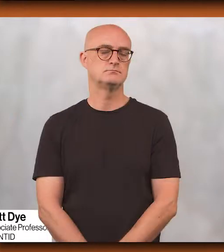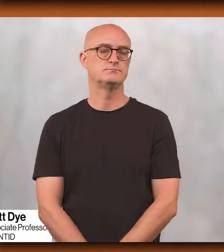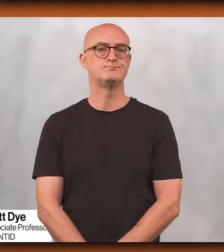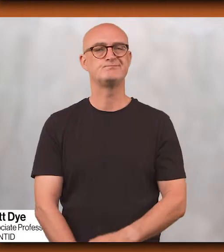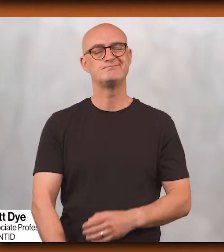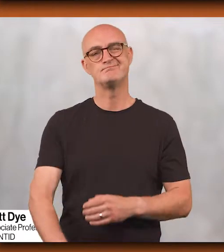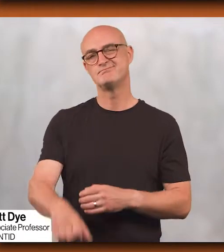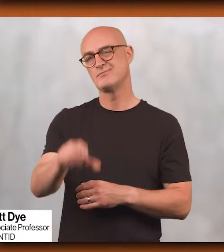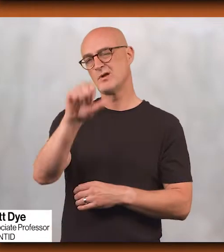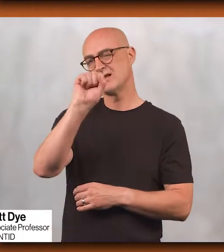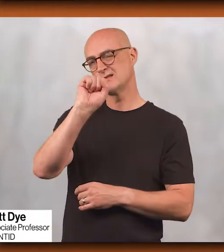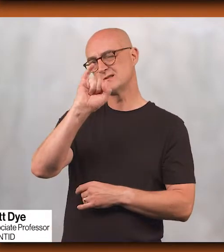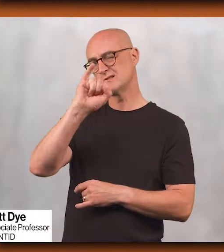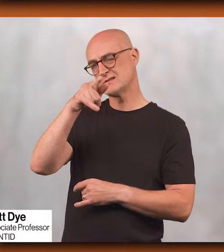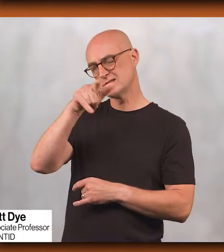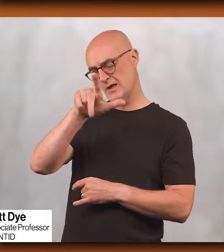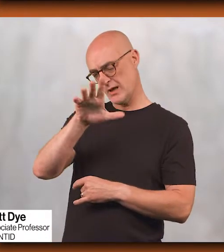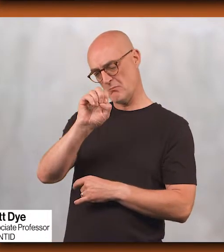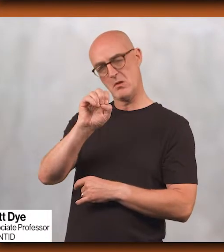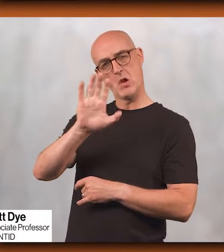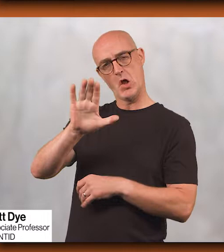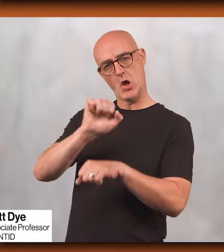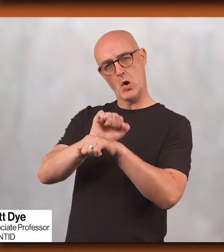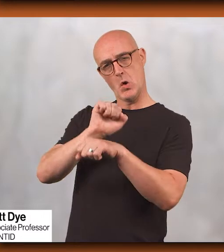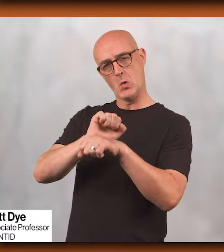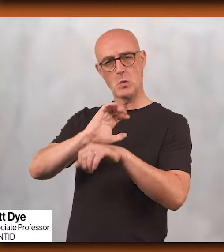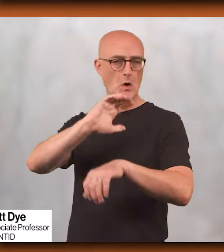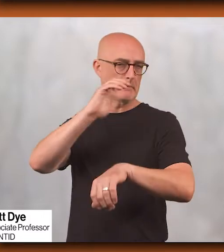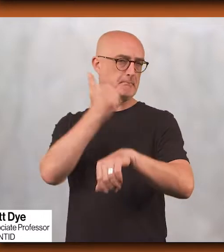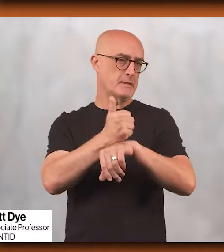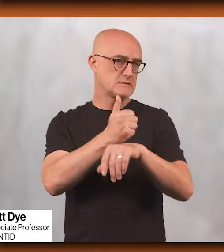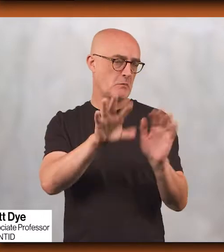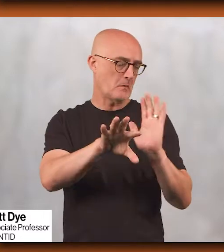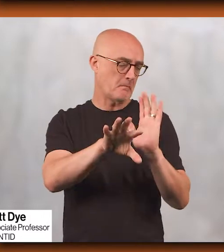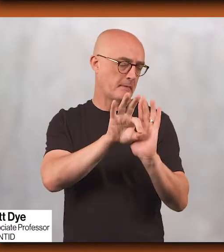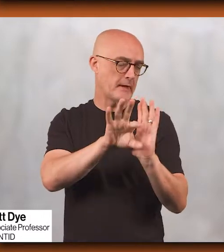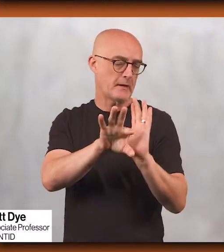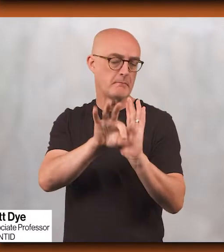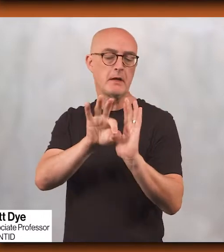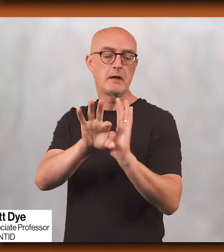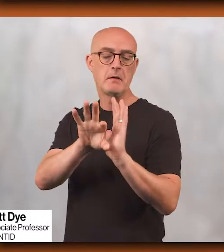Siple's work gives us a lot of compelling examples but is not based on an exhaustive survey